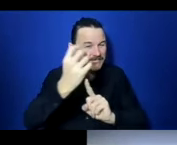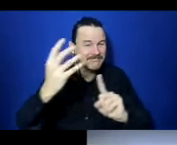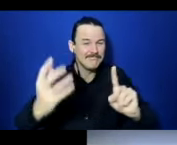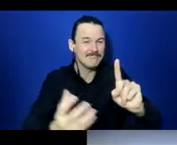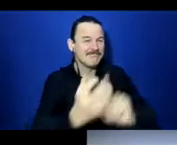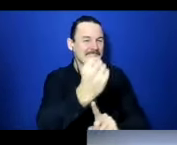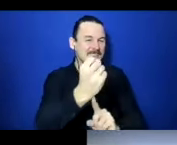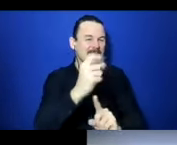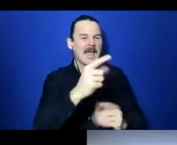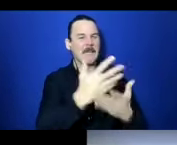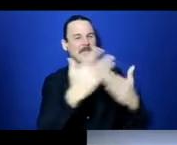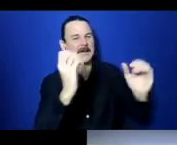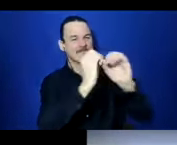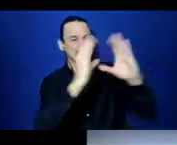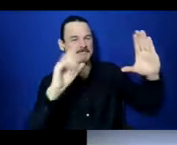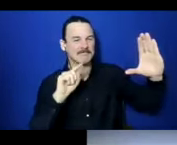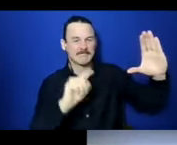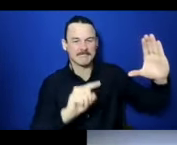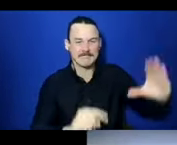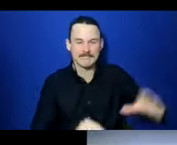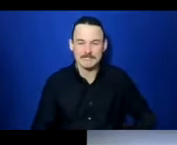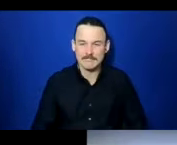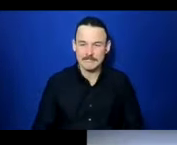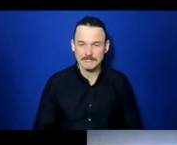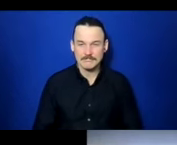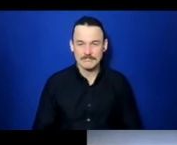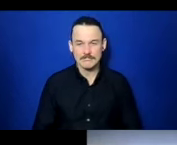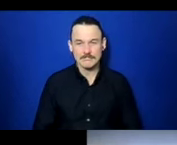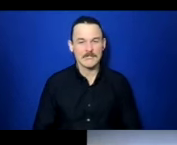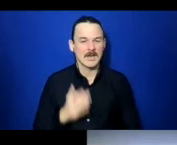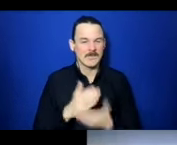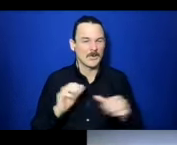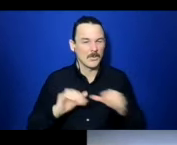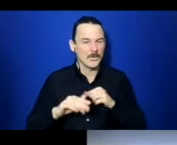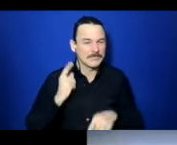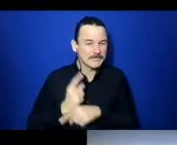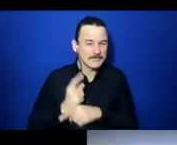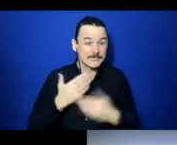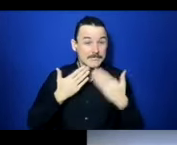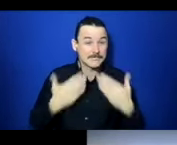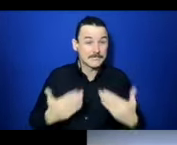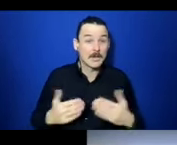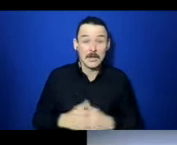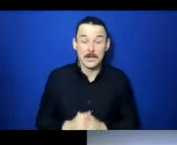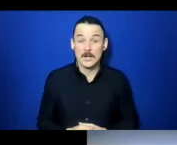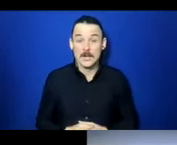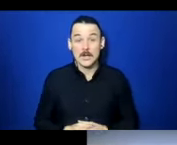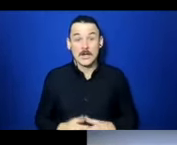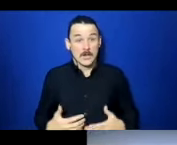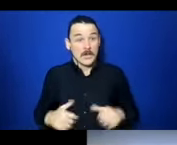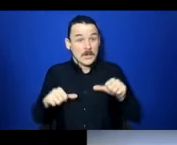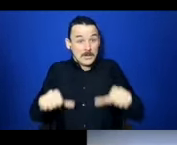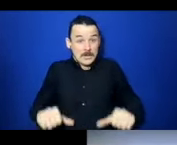[Pete] Really, really well said. Thank you and to that point as well. We want to hear,